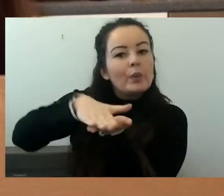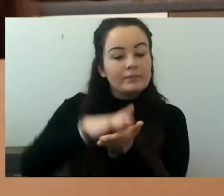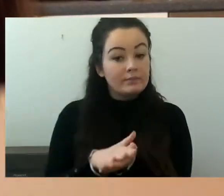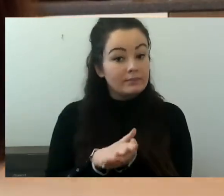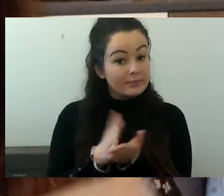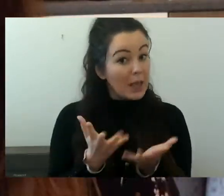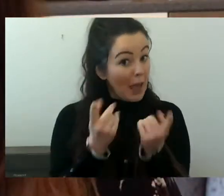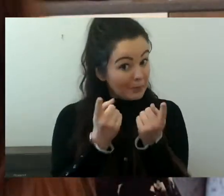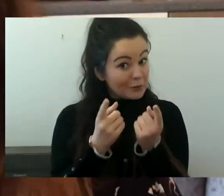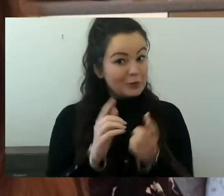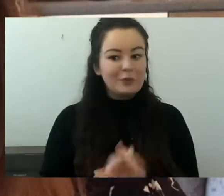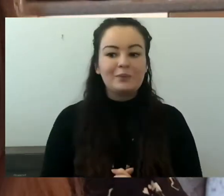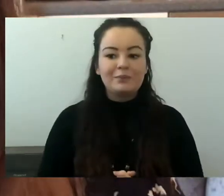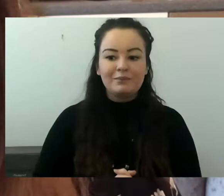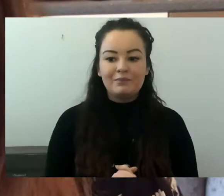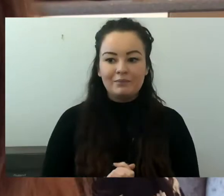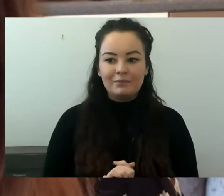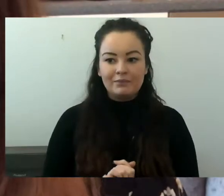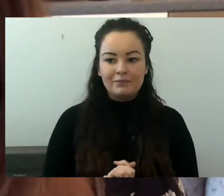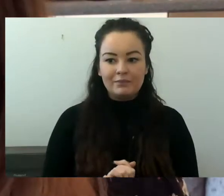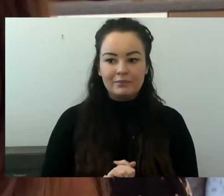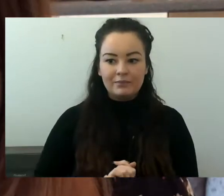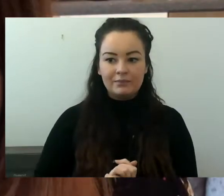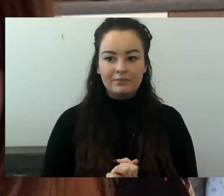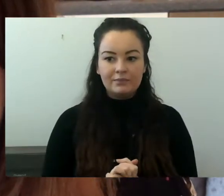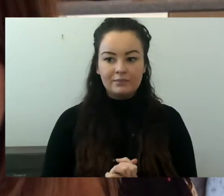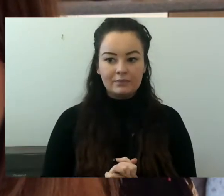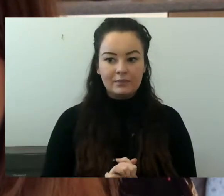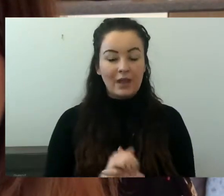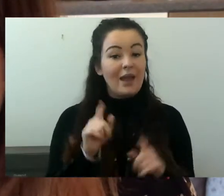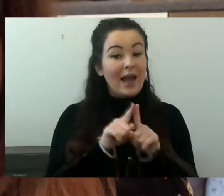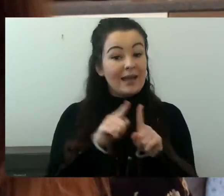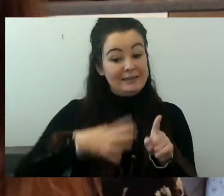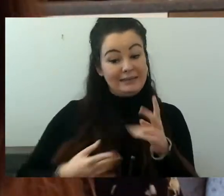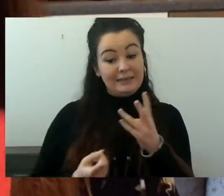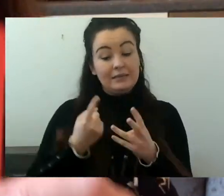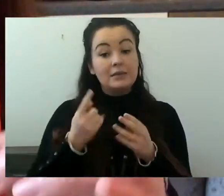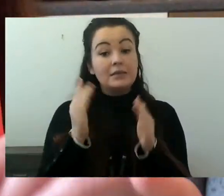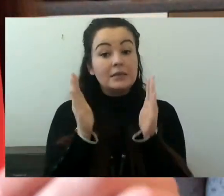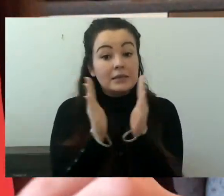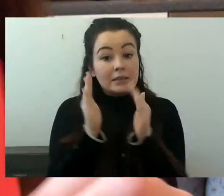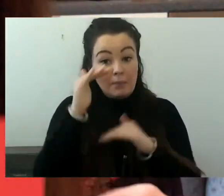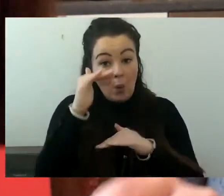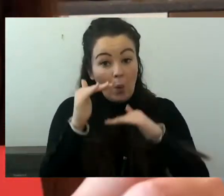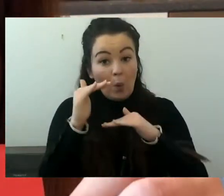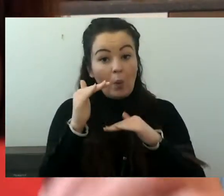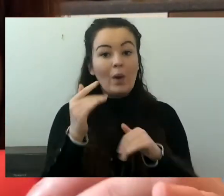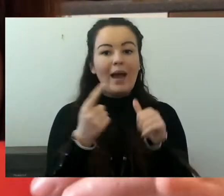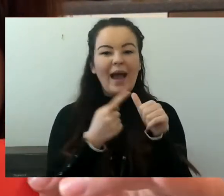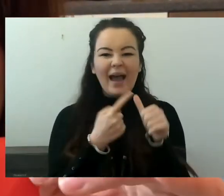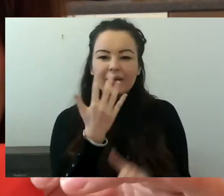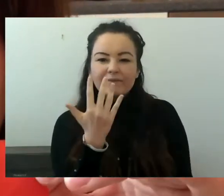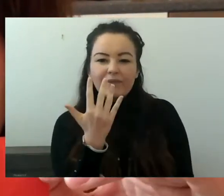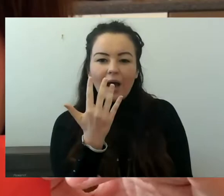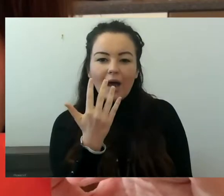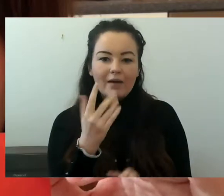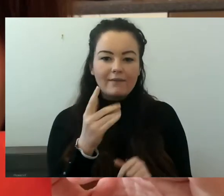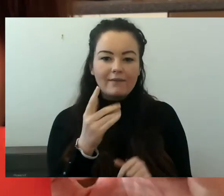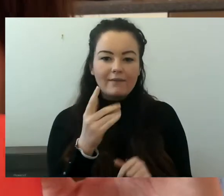you what you'd like to use and a smaller piece of paper, like an A5 sheet in a different colour